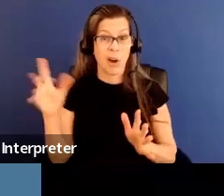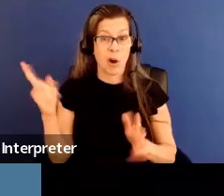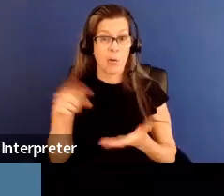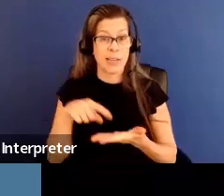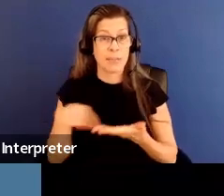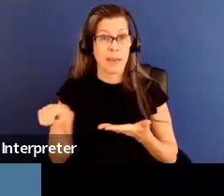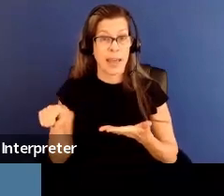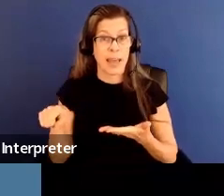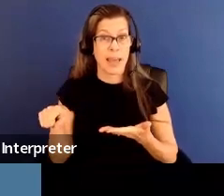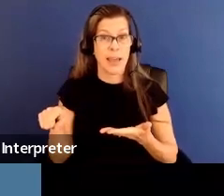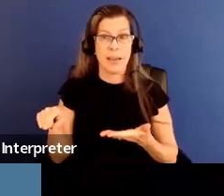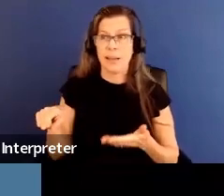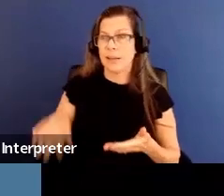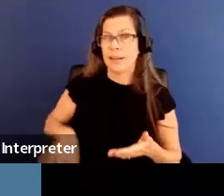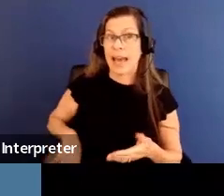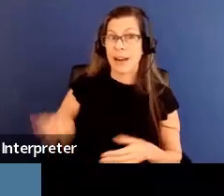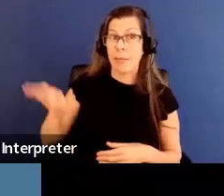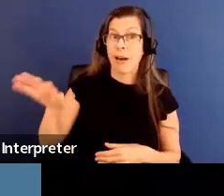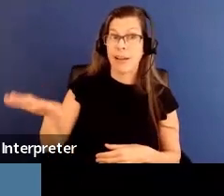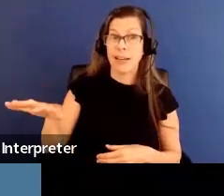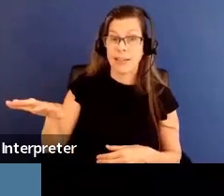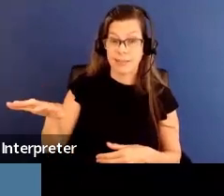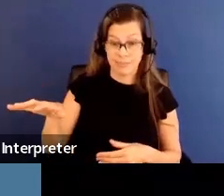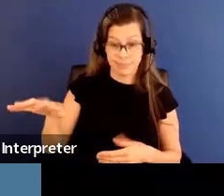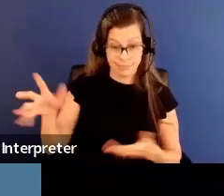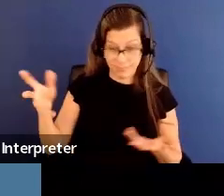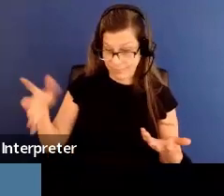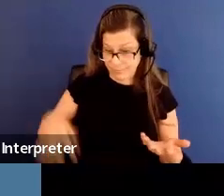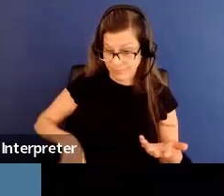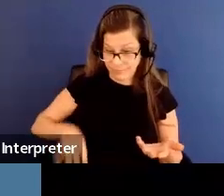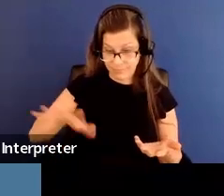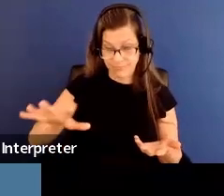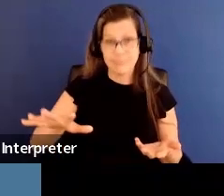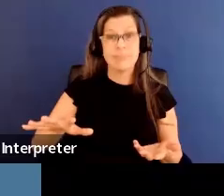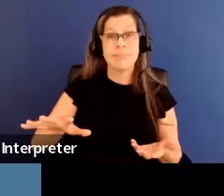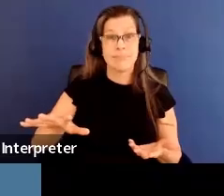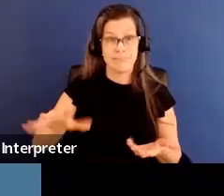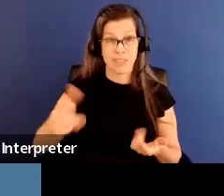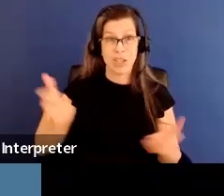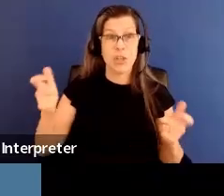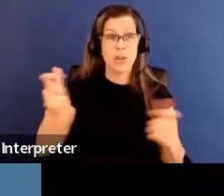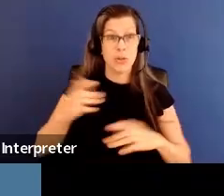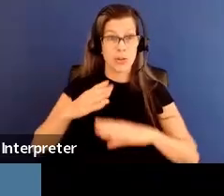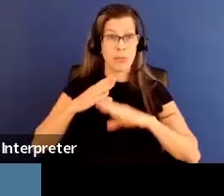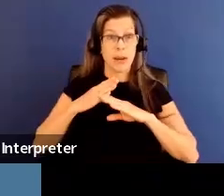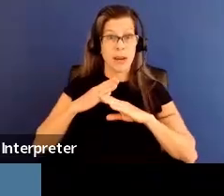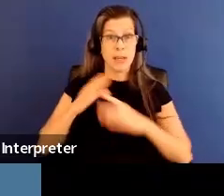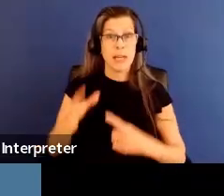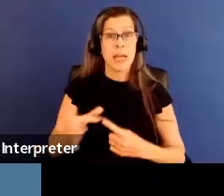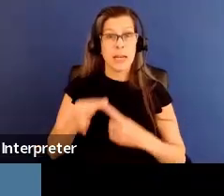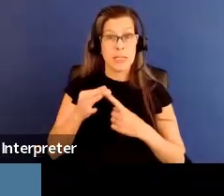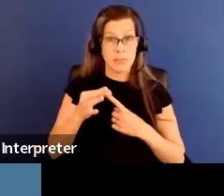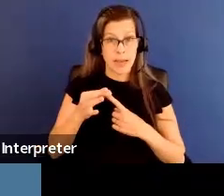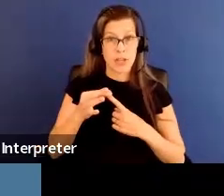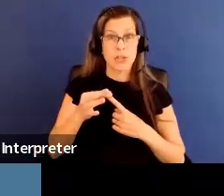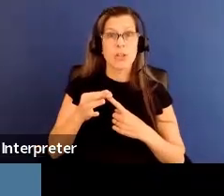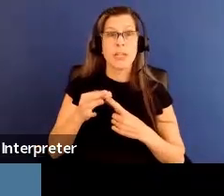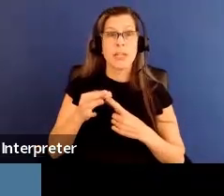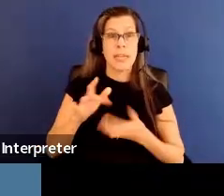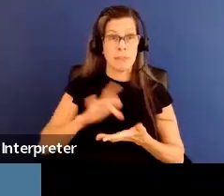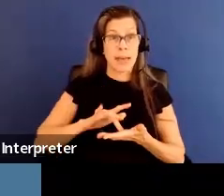prior authorization and not getting my medication approved has been